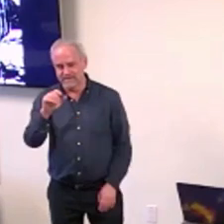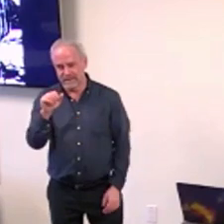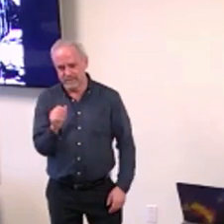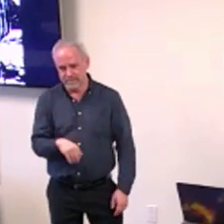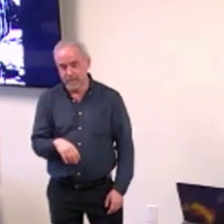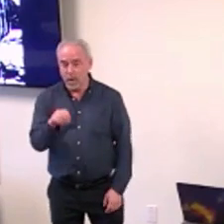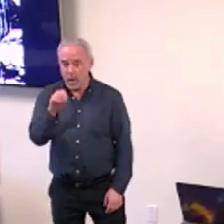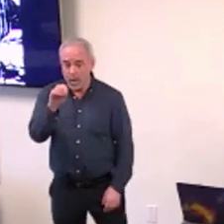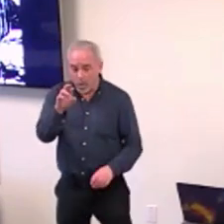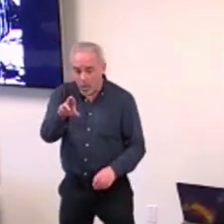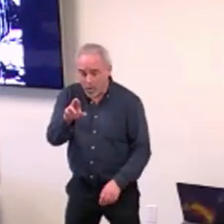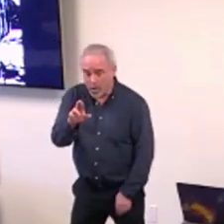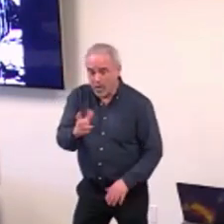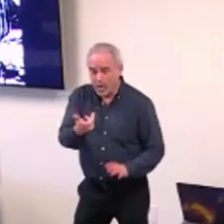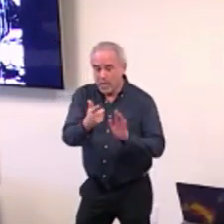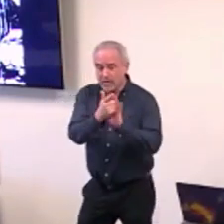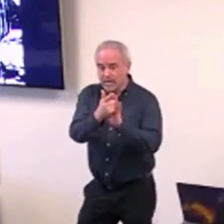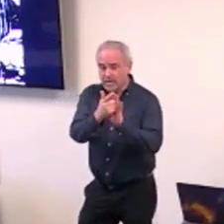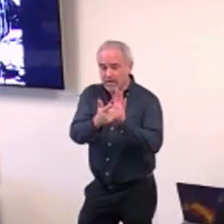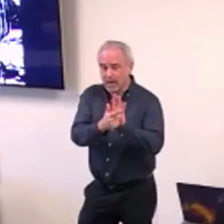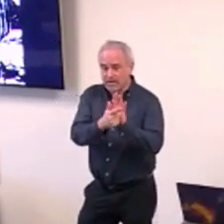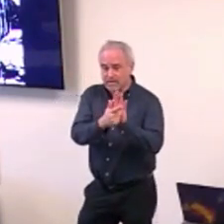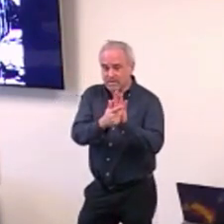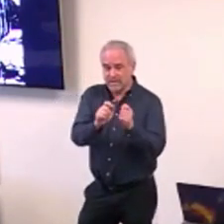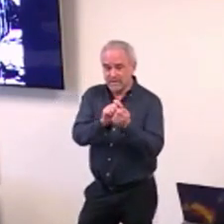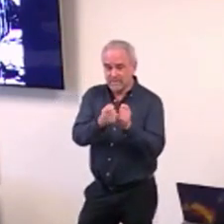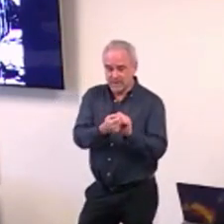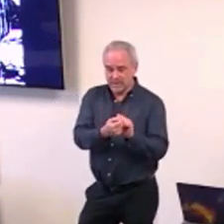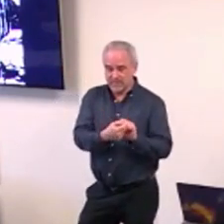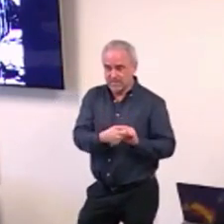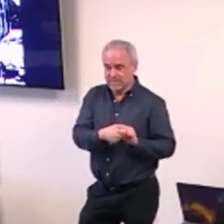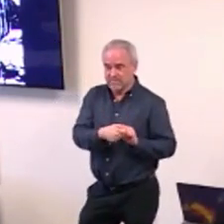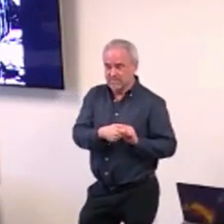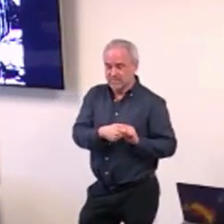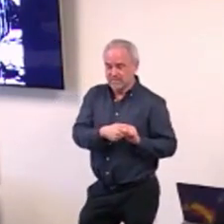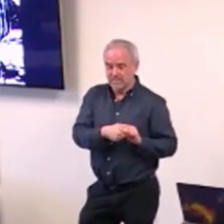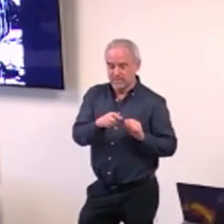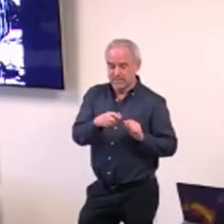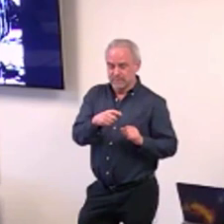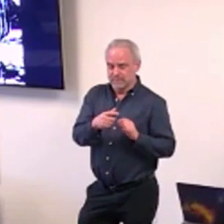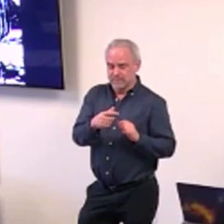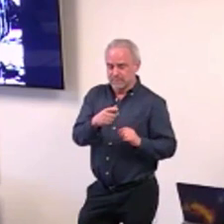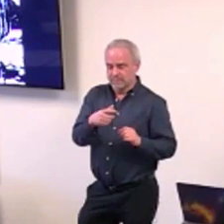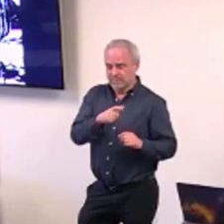that particular actions of rebellion and revolution are against the law.